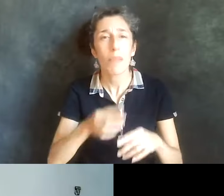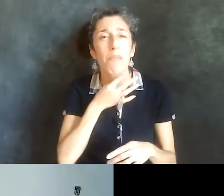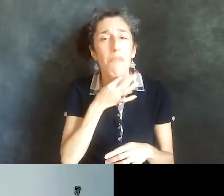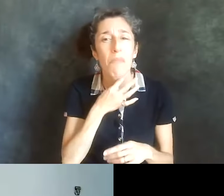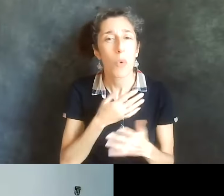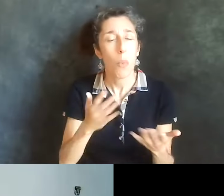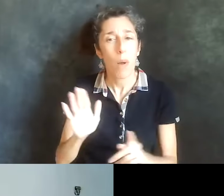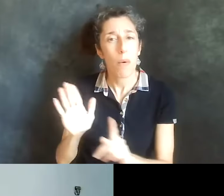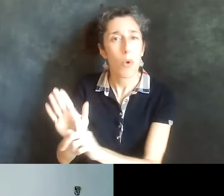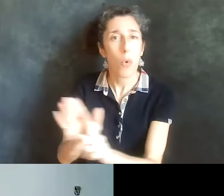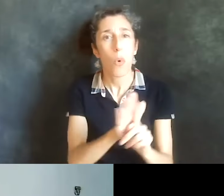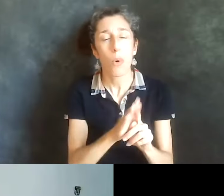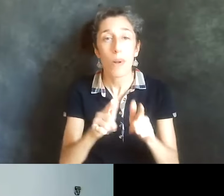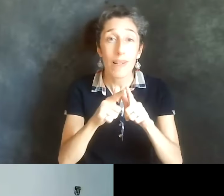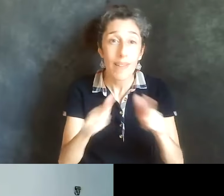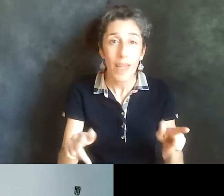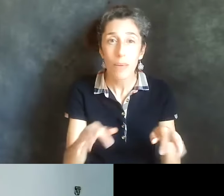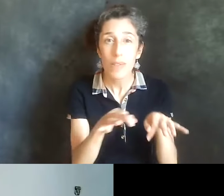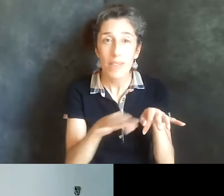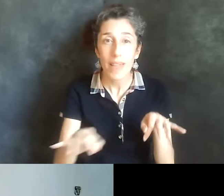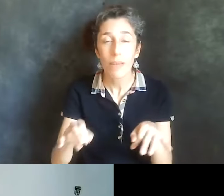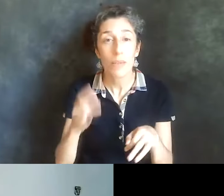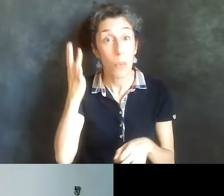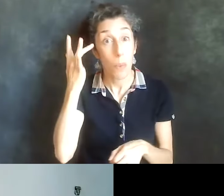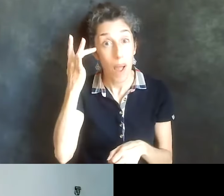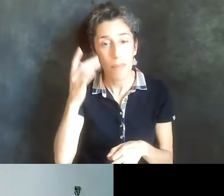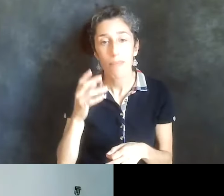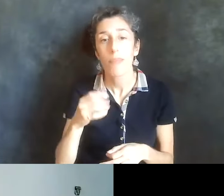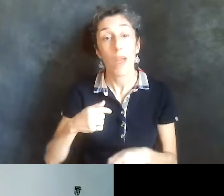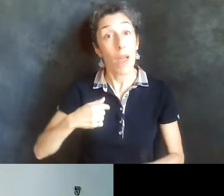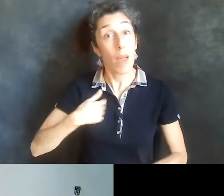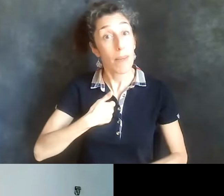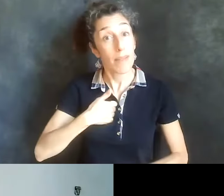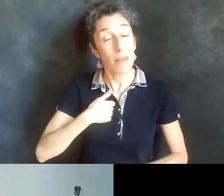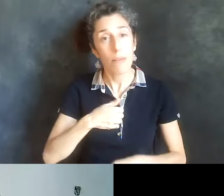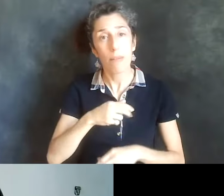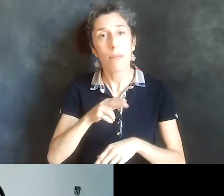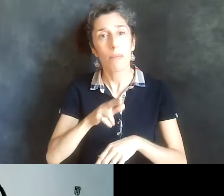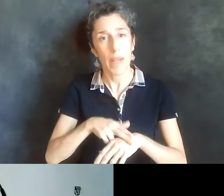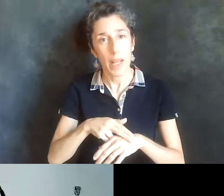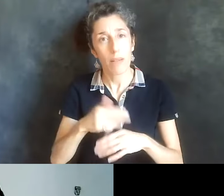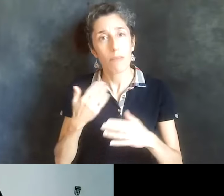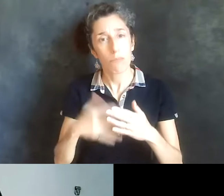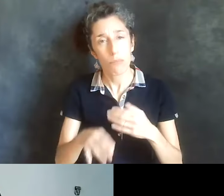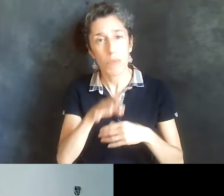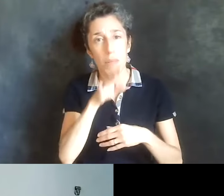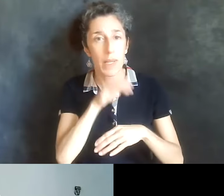language is my form of care. I'm a native english speaker but in teaching at LaGuardia where we